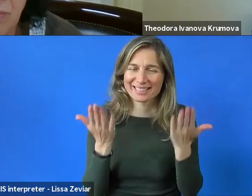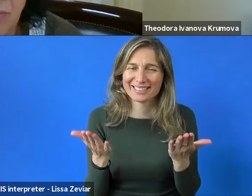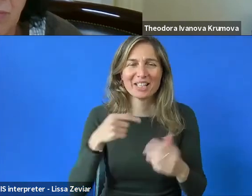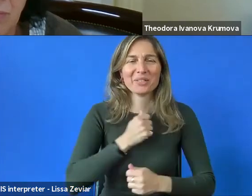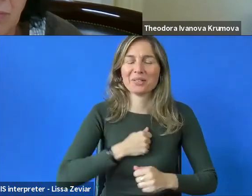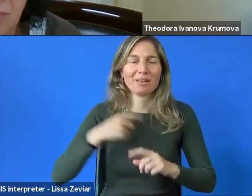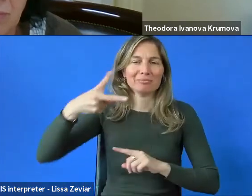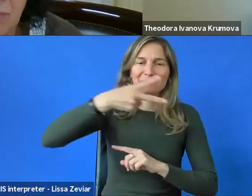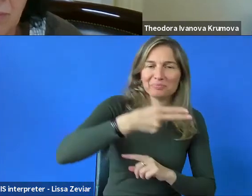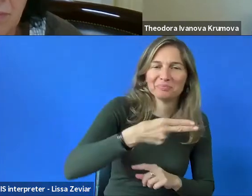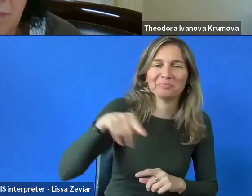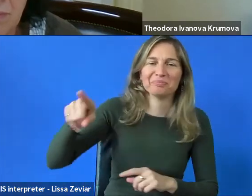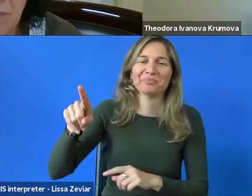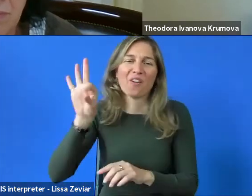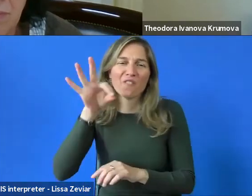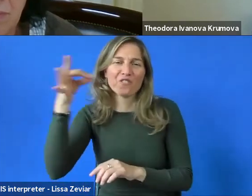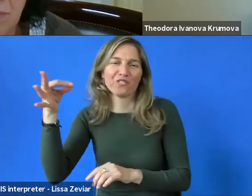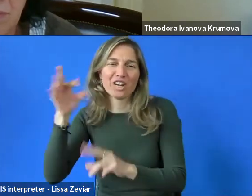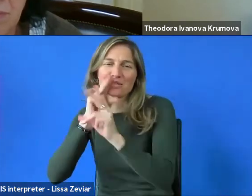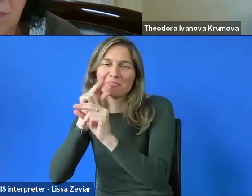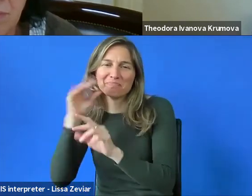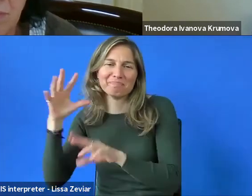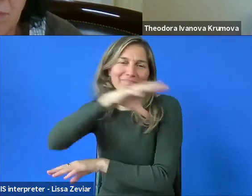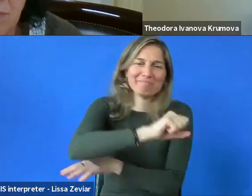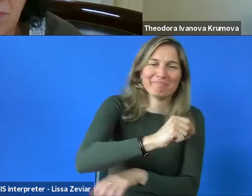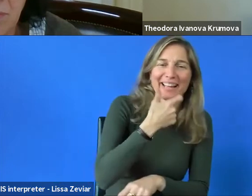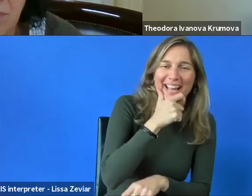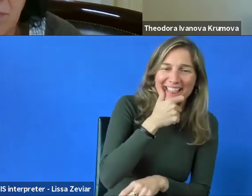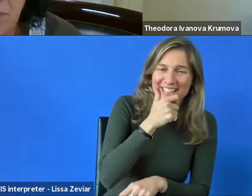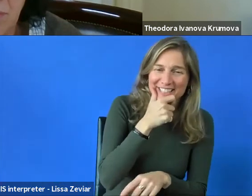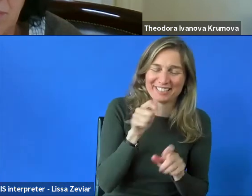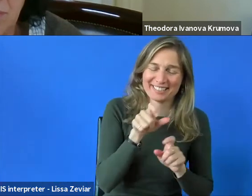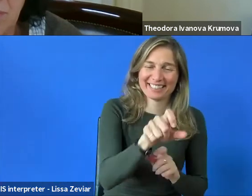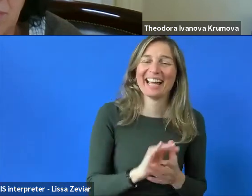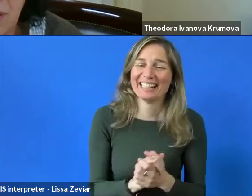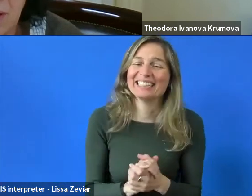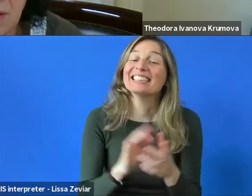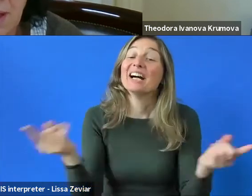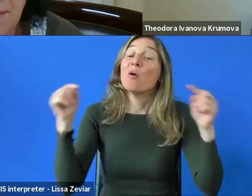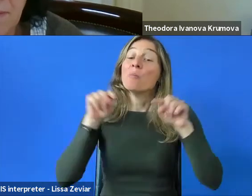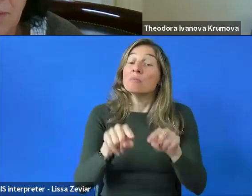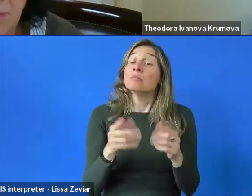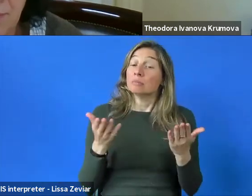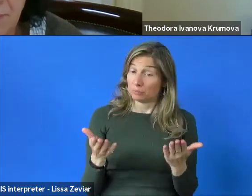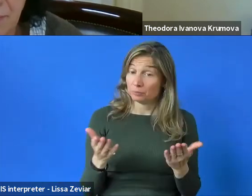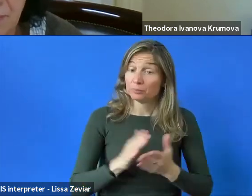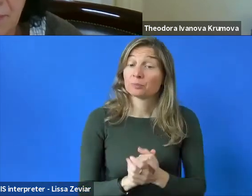can it then be brought to the CEDAW and CRPD committees? That is one we have, and another question is